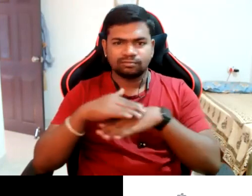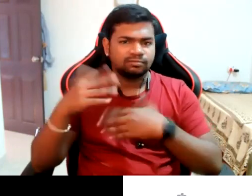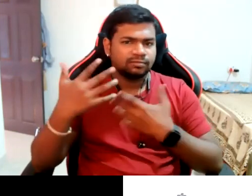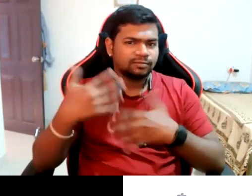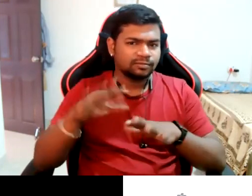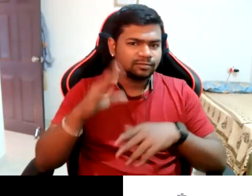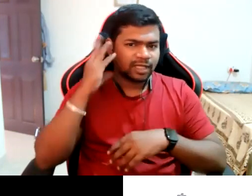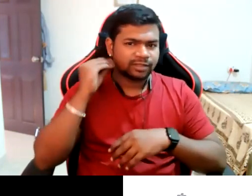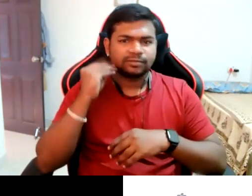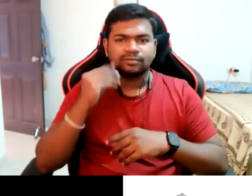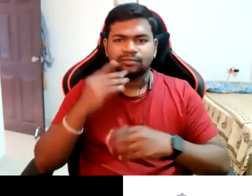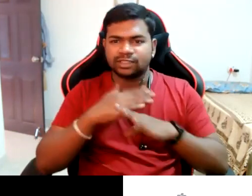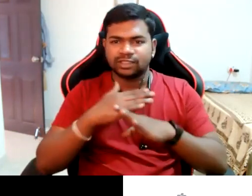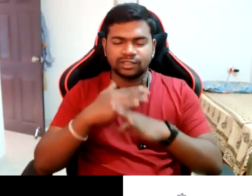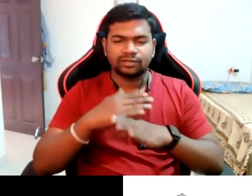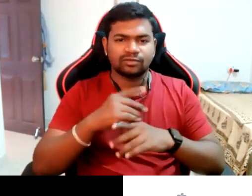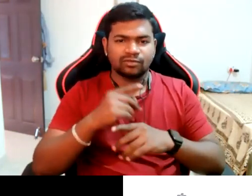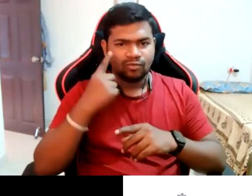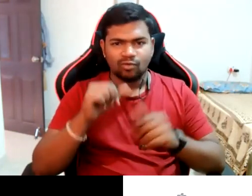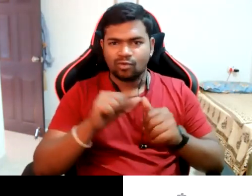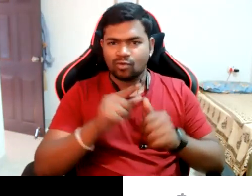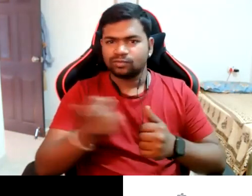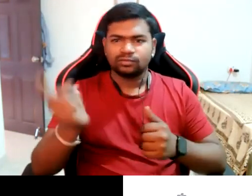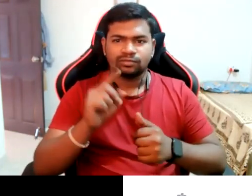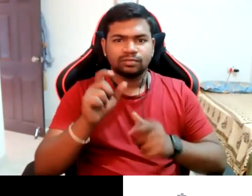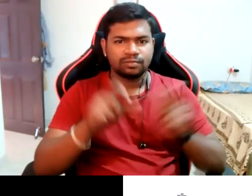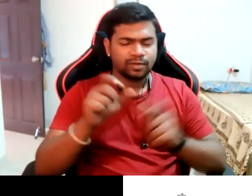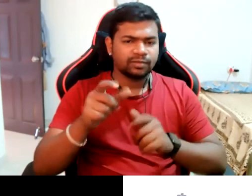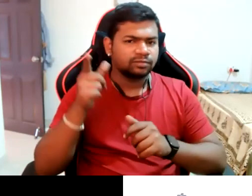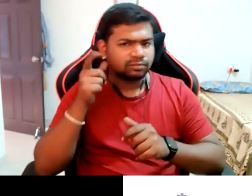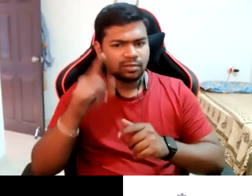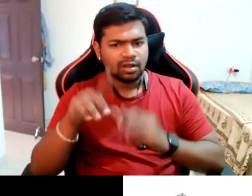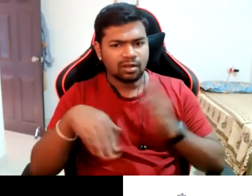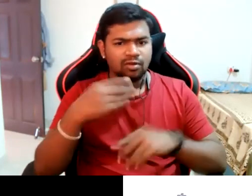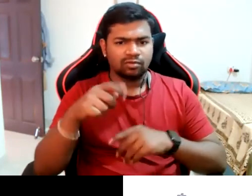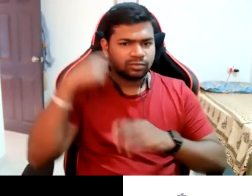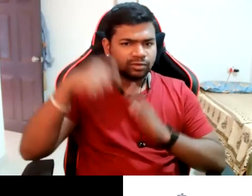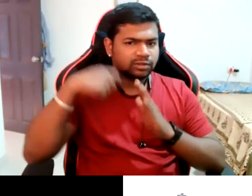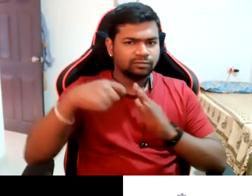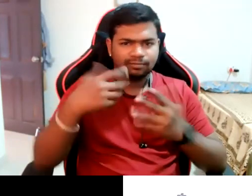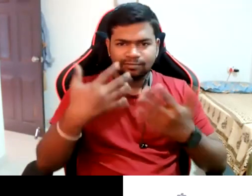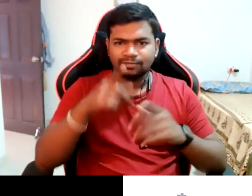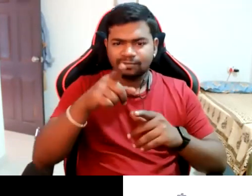I think not only people are on the call right now, would be hearing you, but other recordings of this session